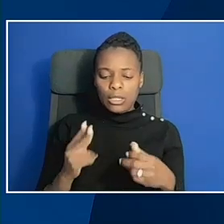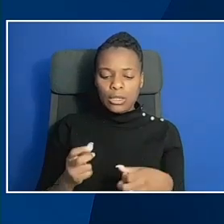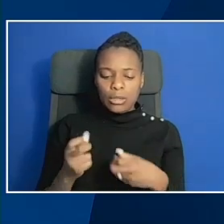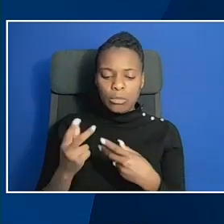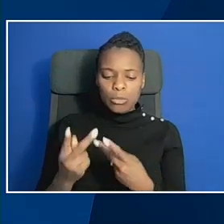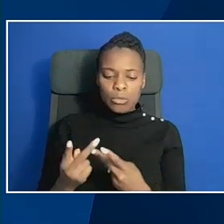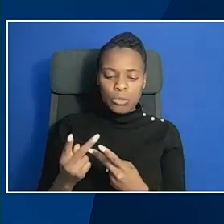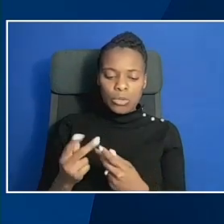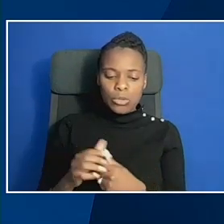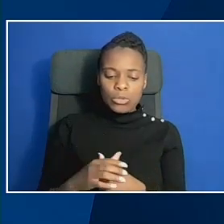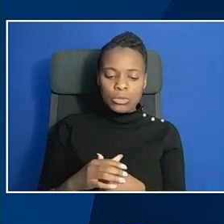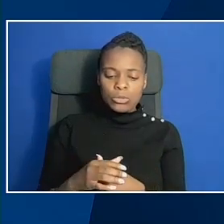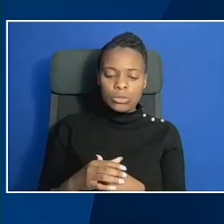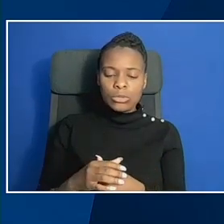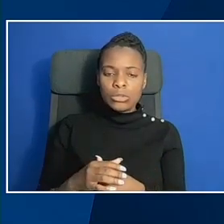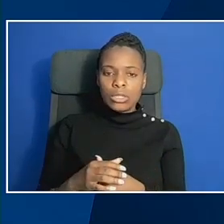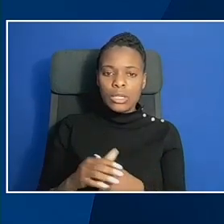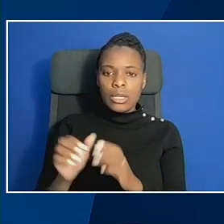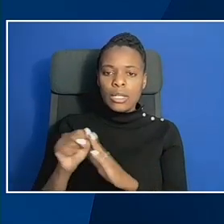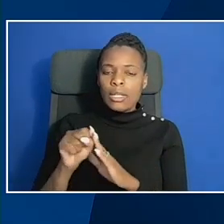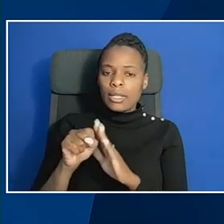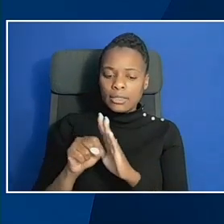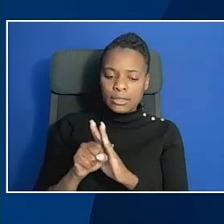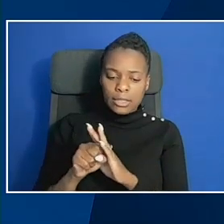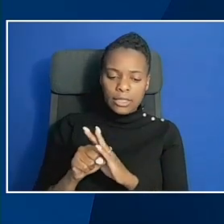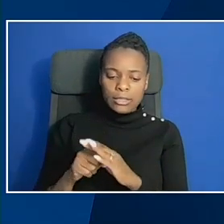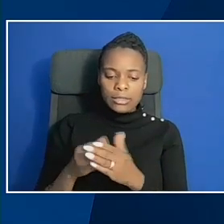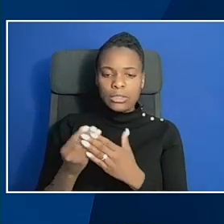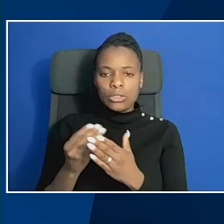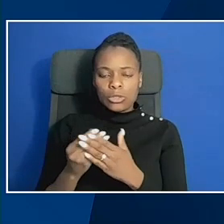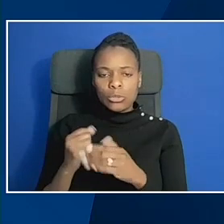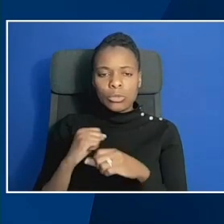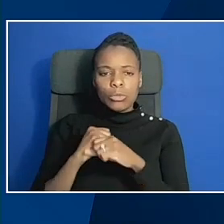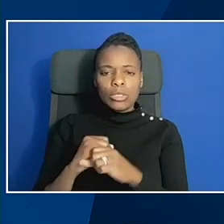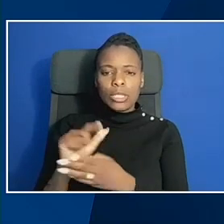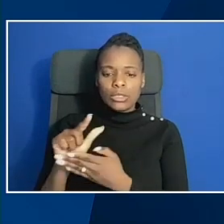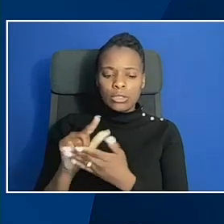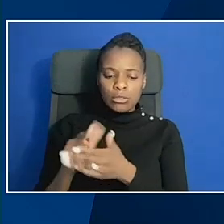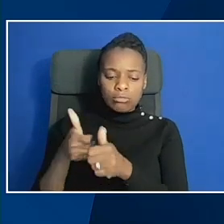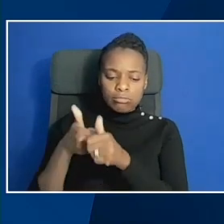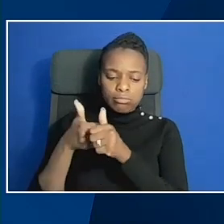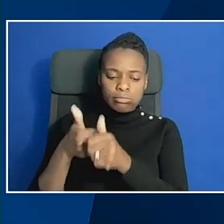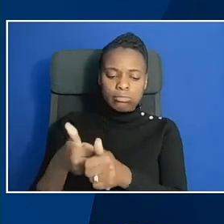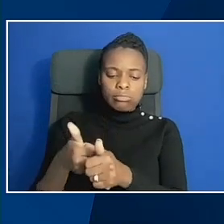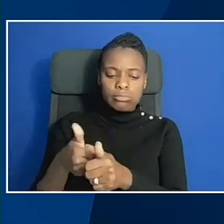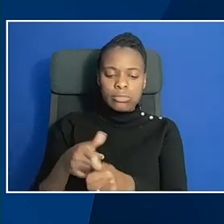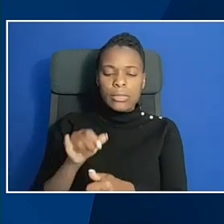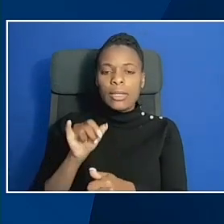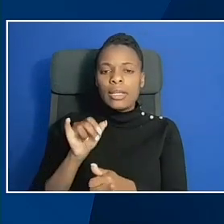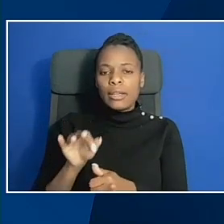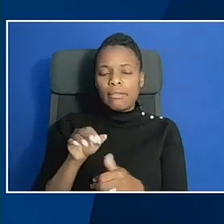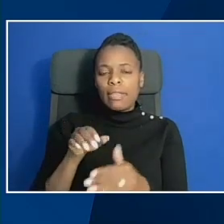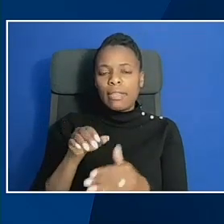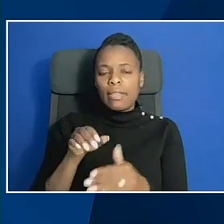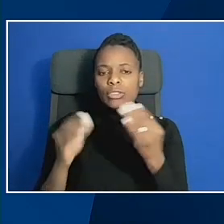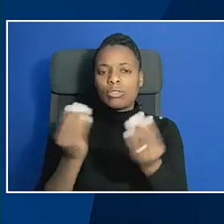consumer protection laws be complied with if they entered into a reciprocity agreement. There was a lot of discussion